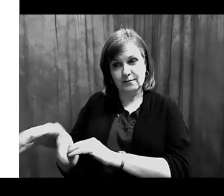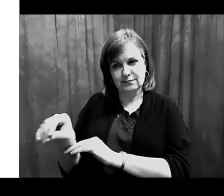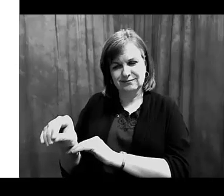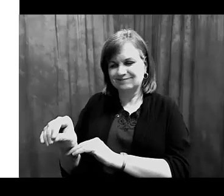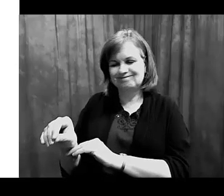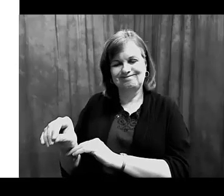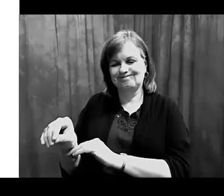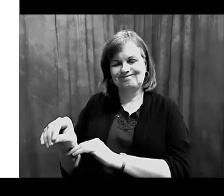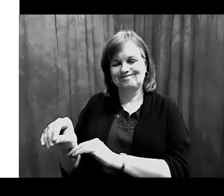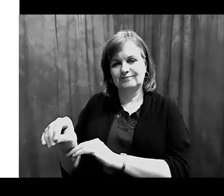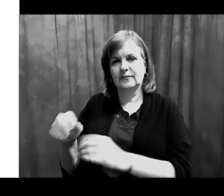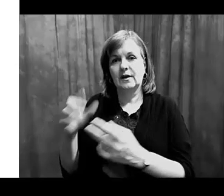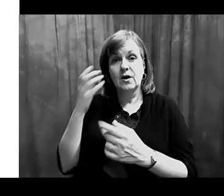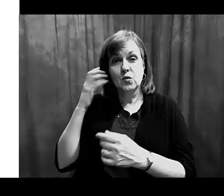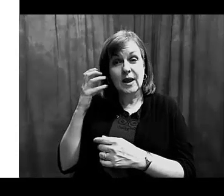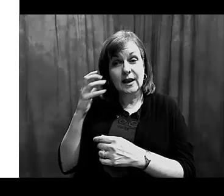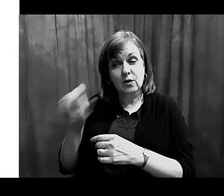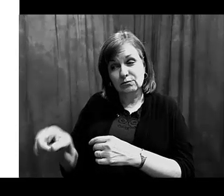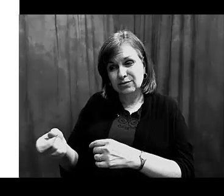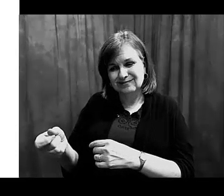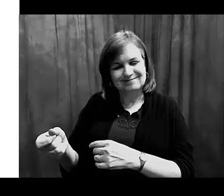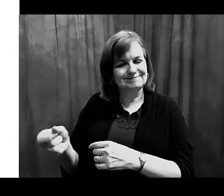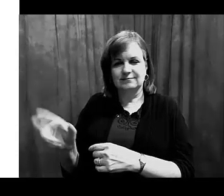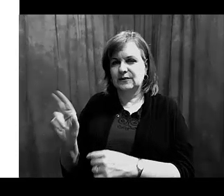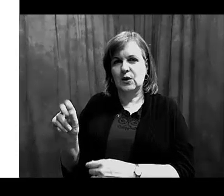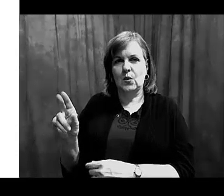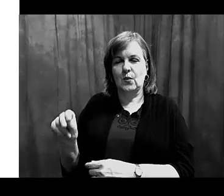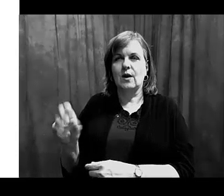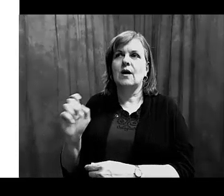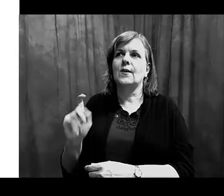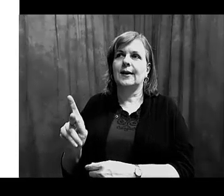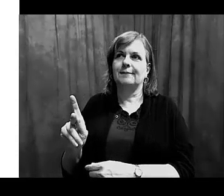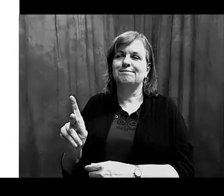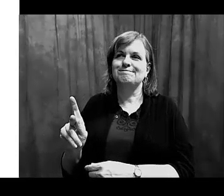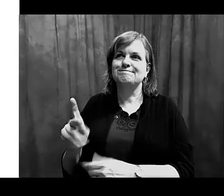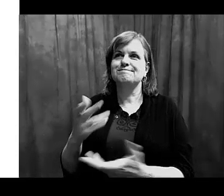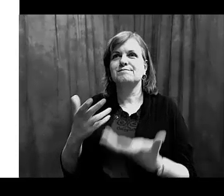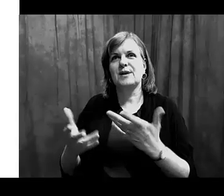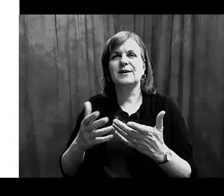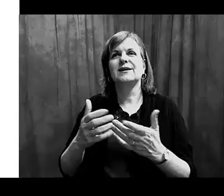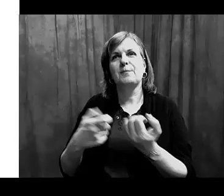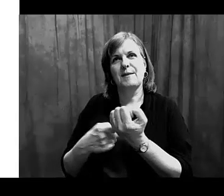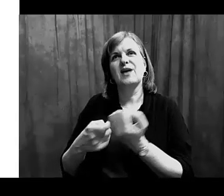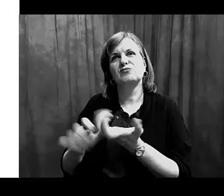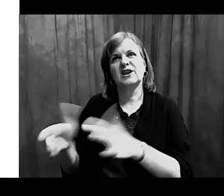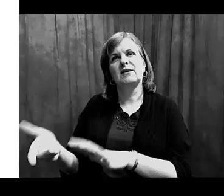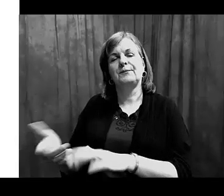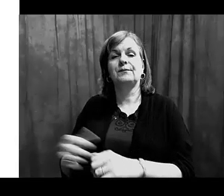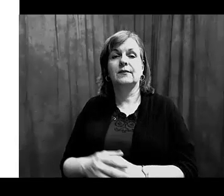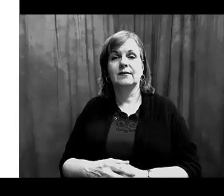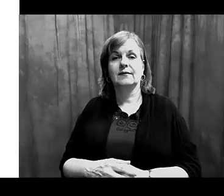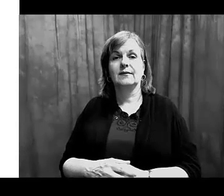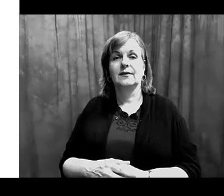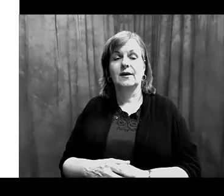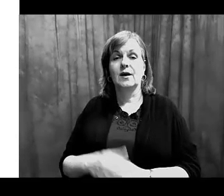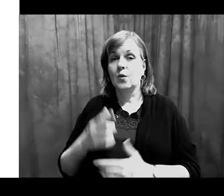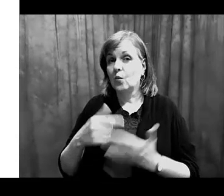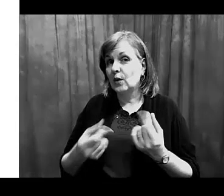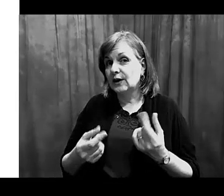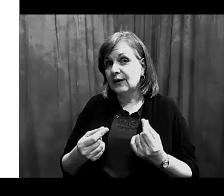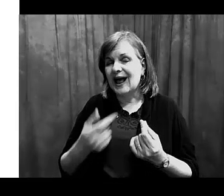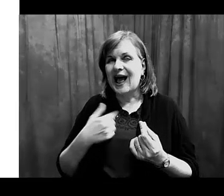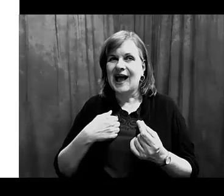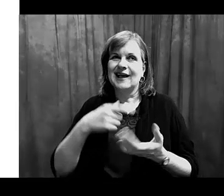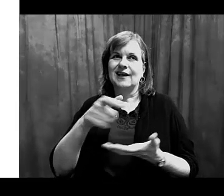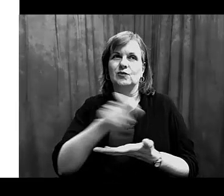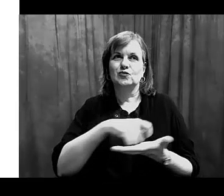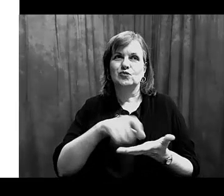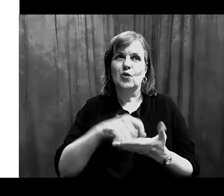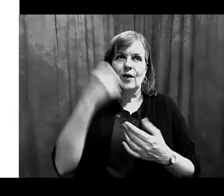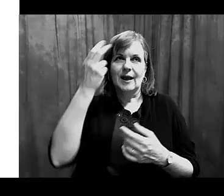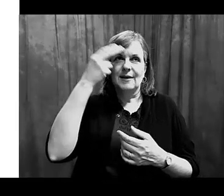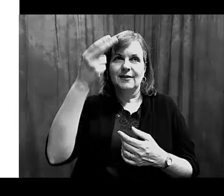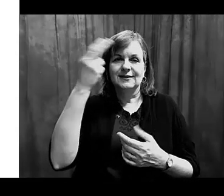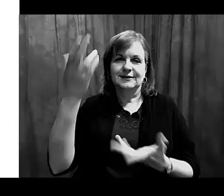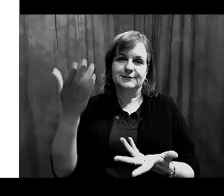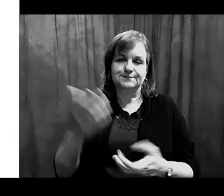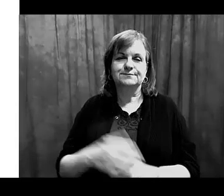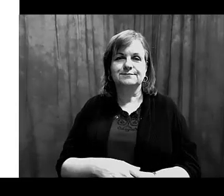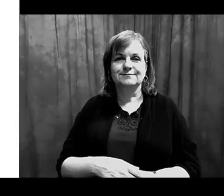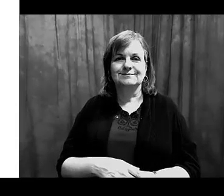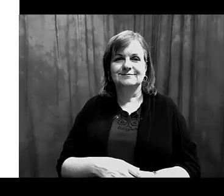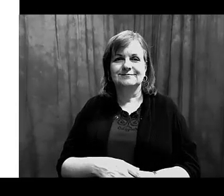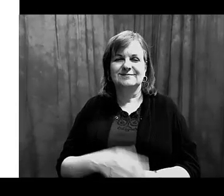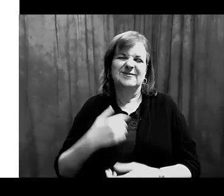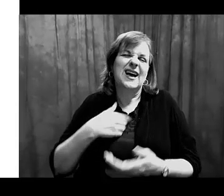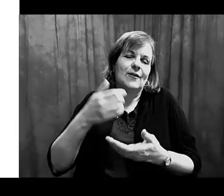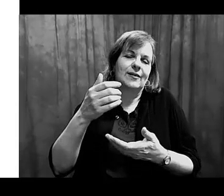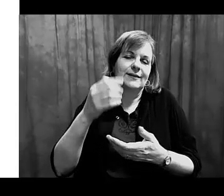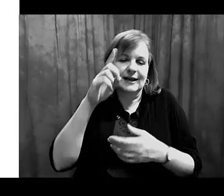Do my lights come on? No. Does my radio come on? No. OK will then it's probably my battery. but I just went through and I wrote